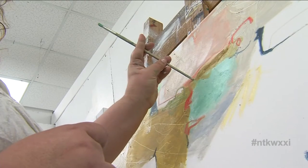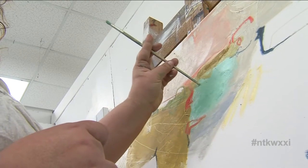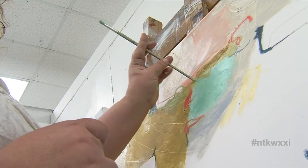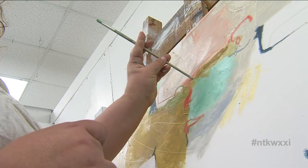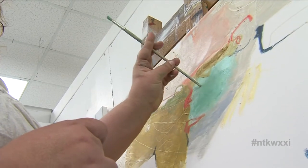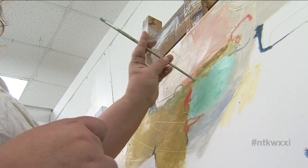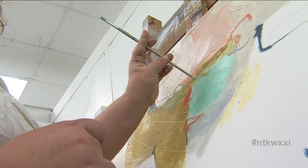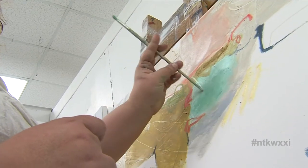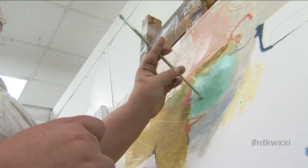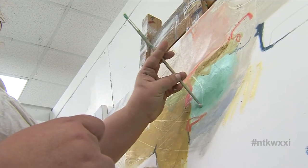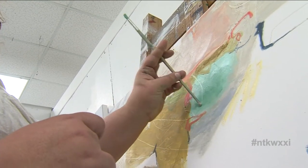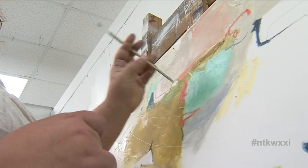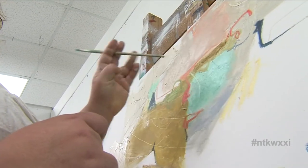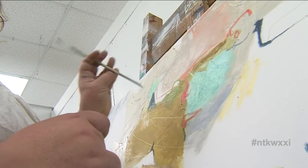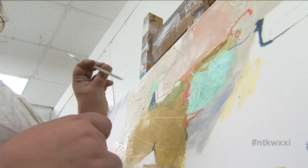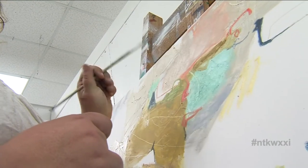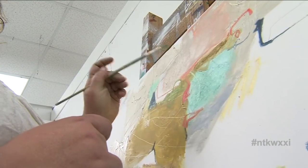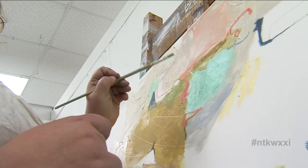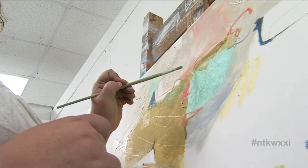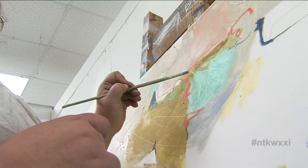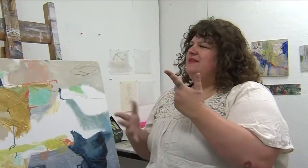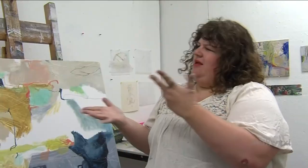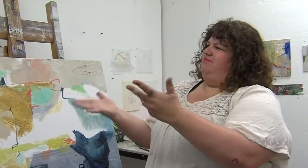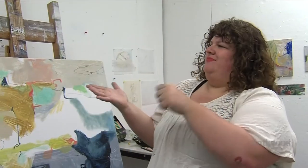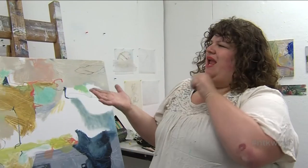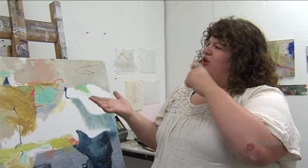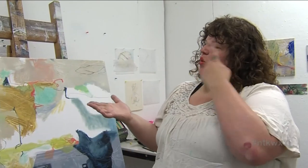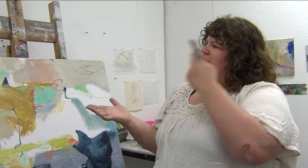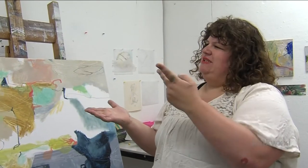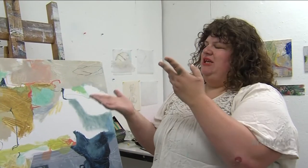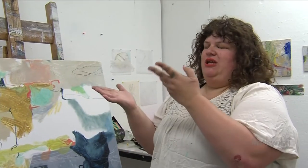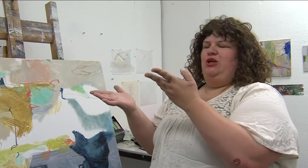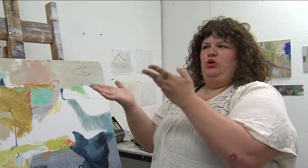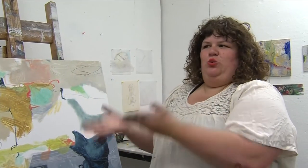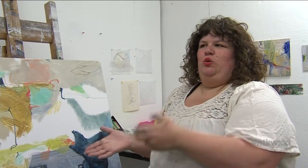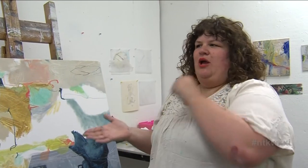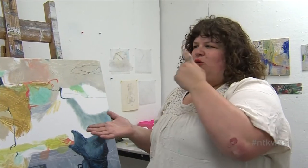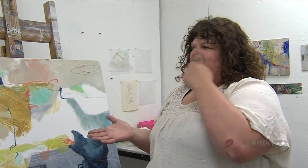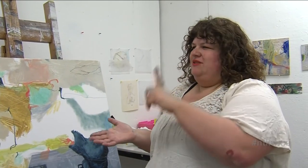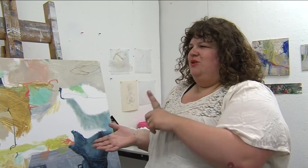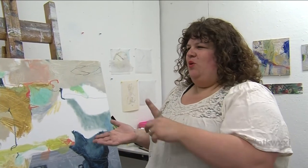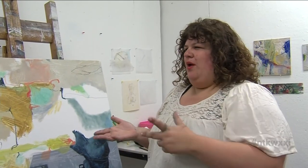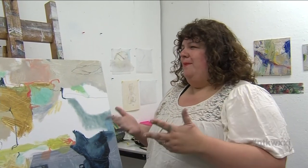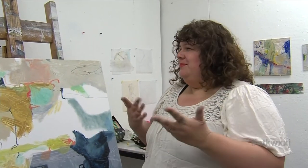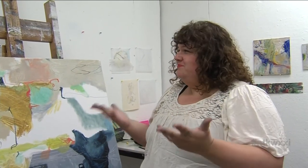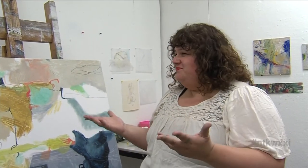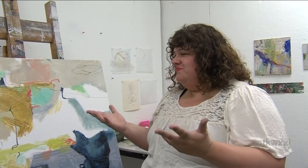EXPECTATIONS OF OTHERS. (HARTMAN) PEOPLE LOOK AT MY WORK AND THEY SAY "I DON'T SEE YOU,